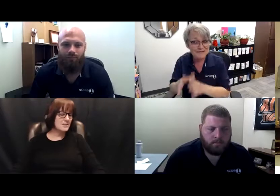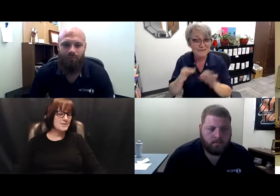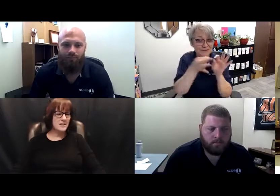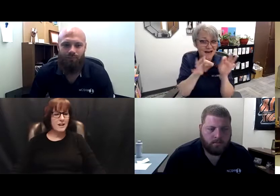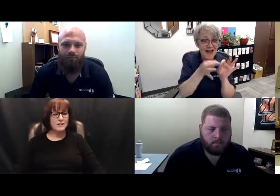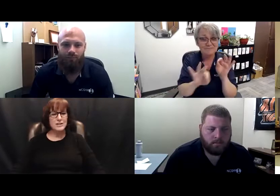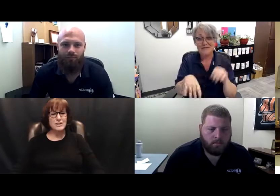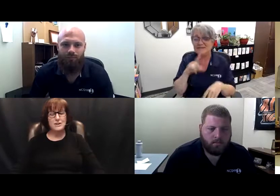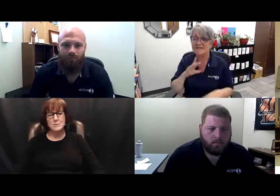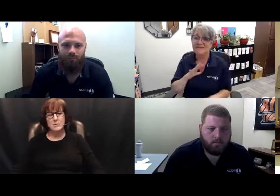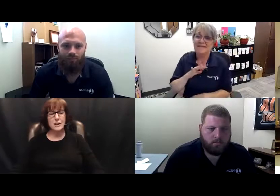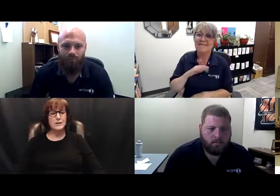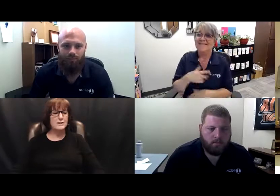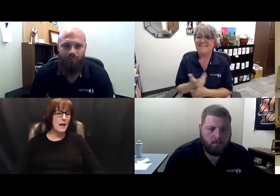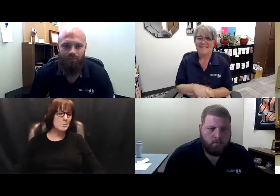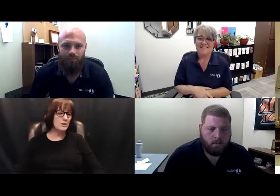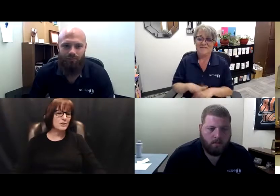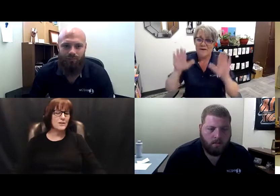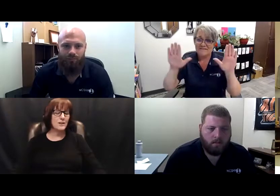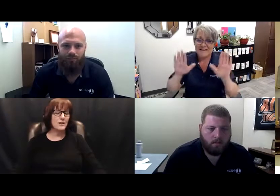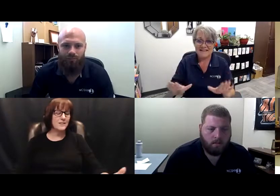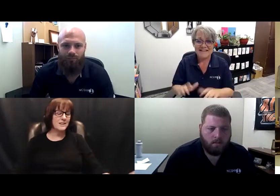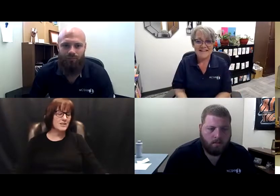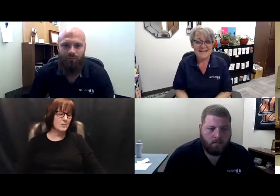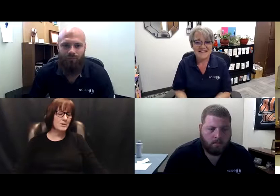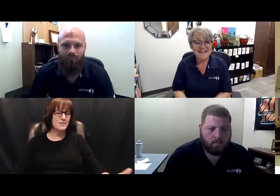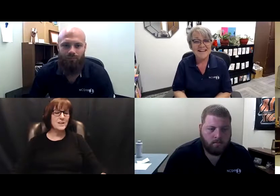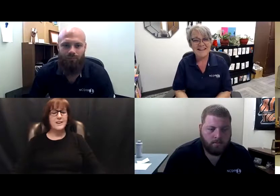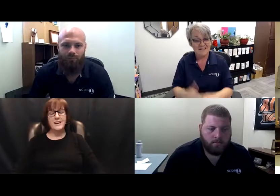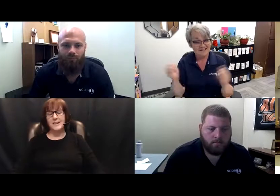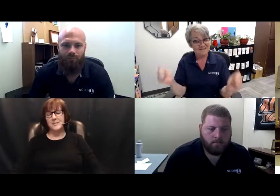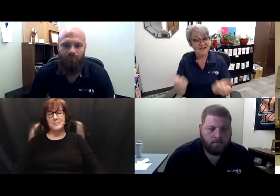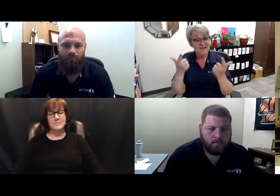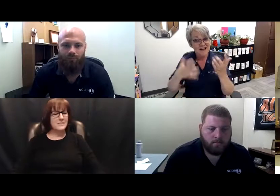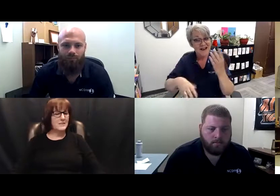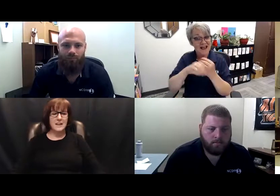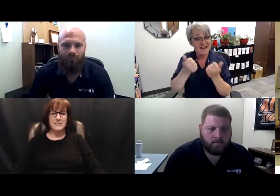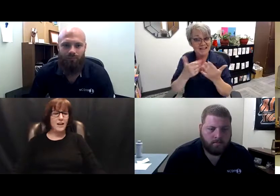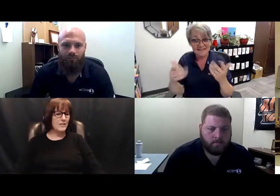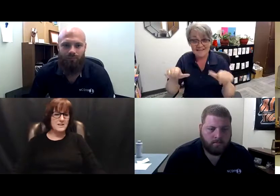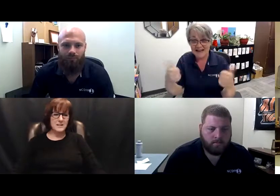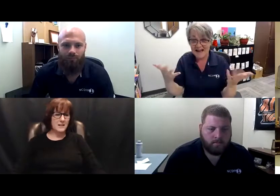Technology service providers, captioned interpreters and all things like that